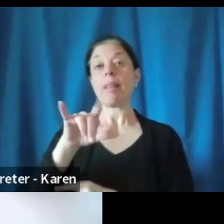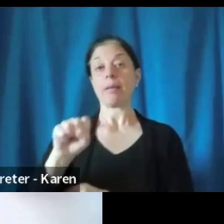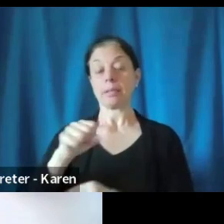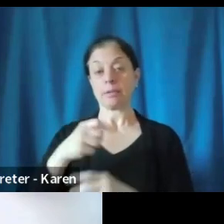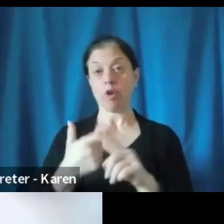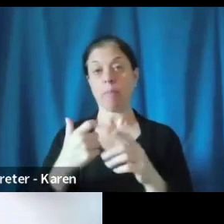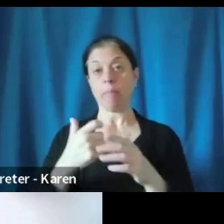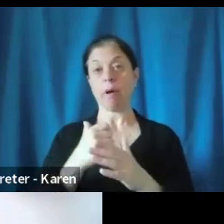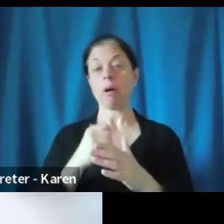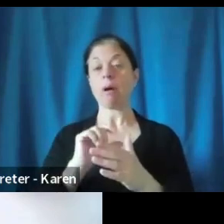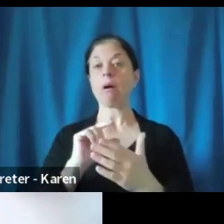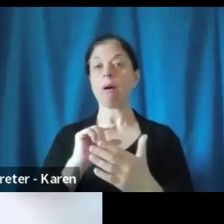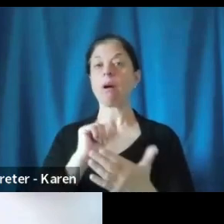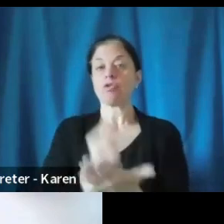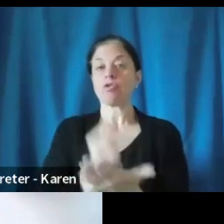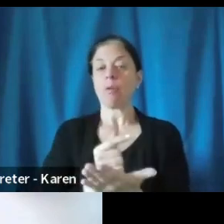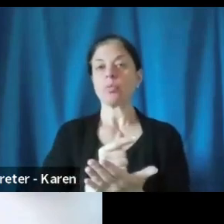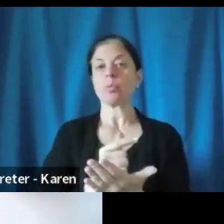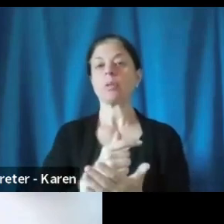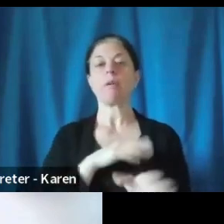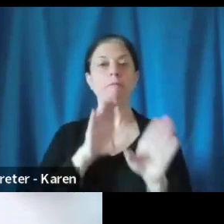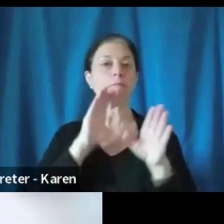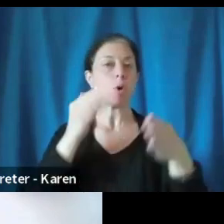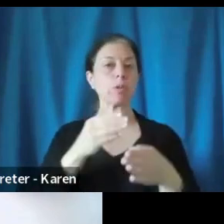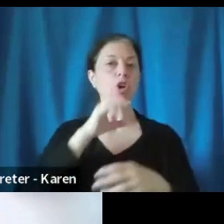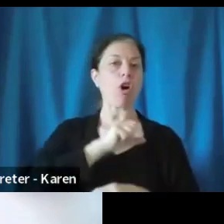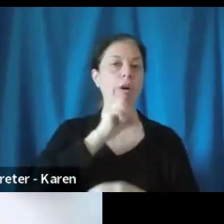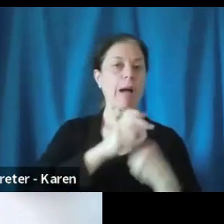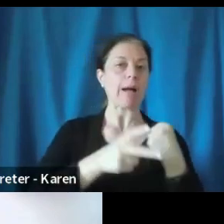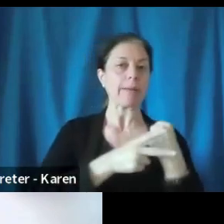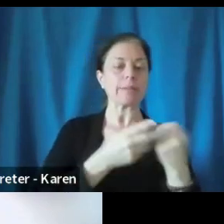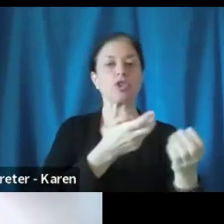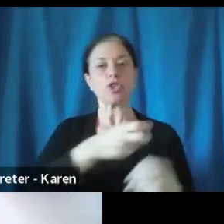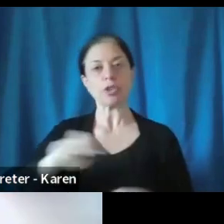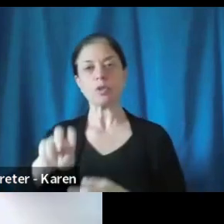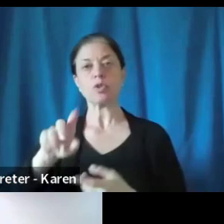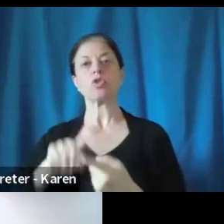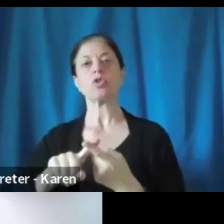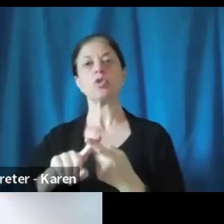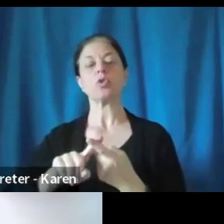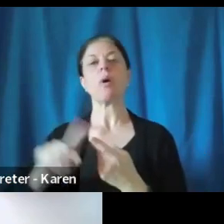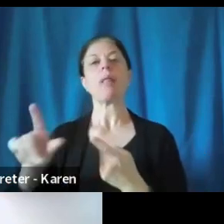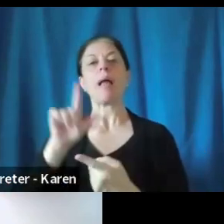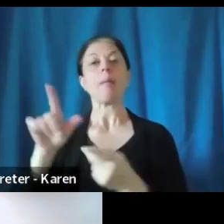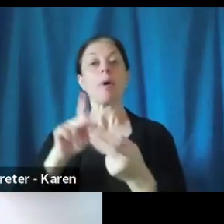my home office in Pennsylvania. And I